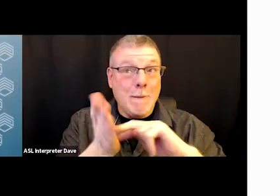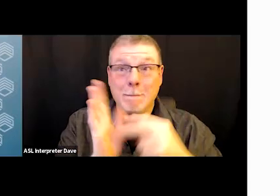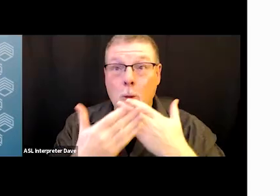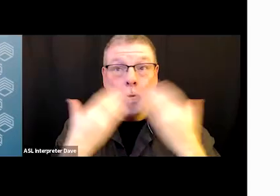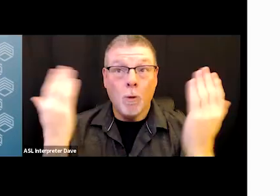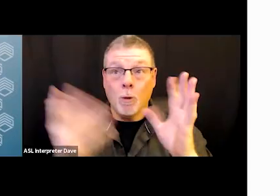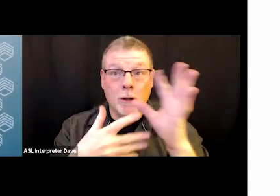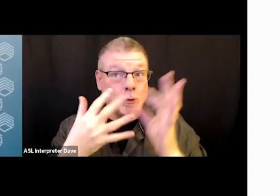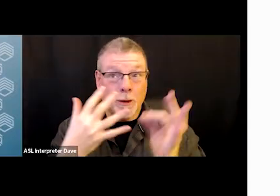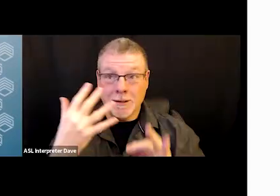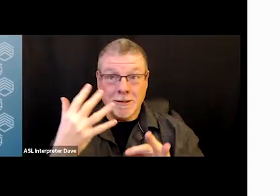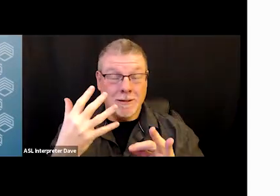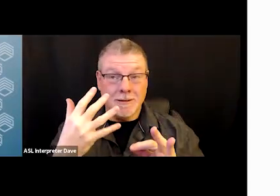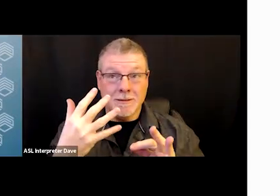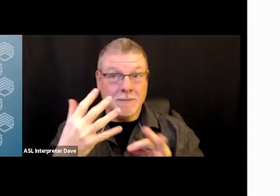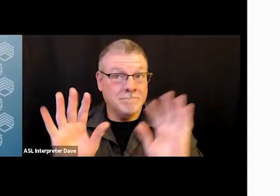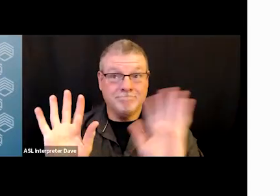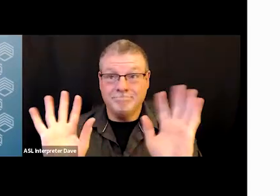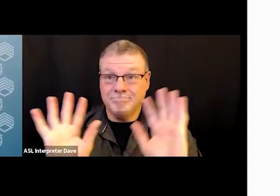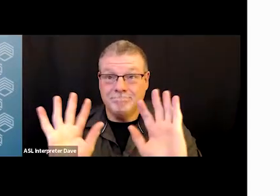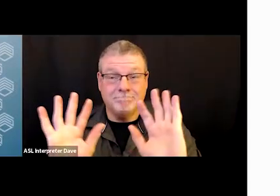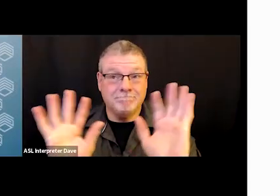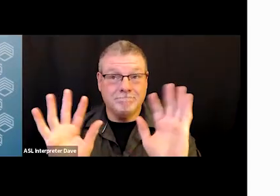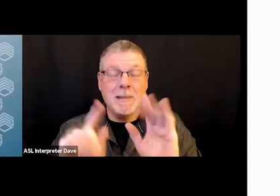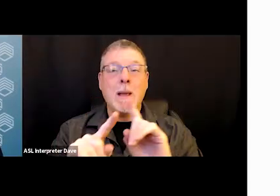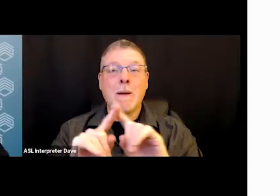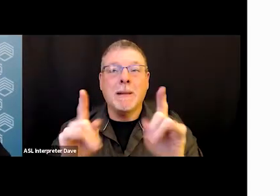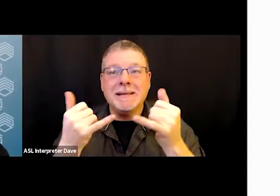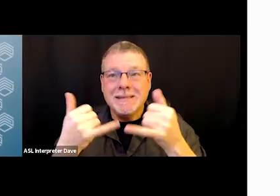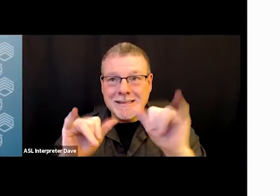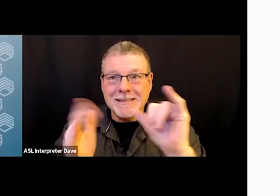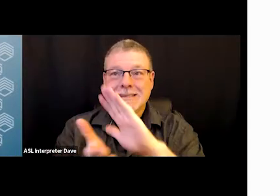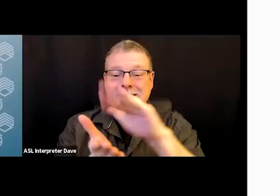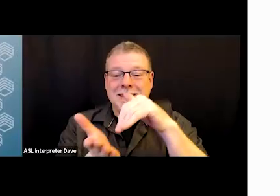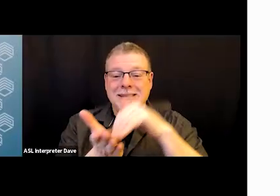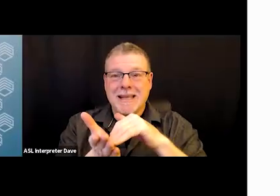It is not a choice, but yet a central nervous system response